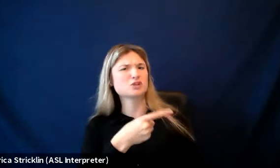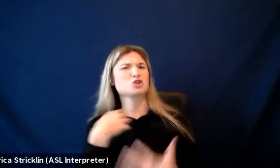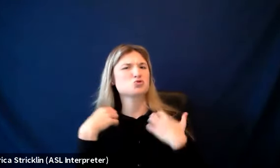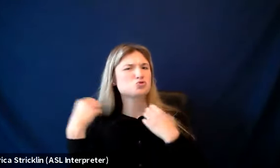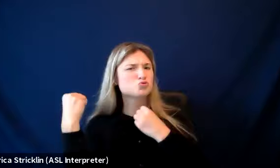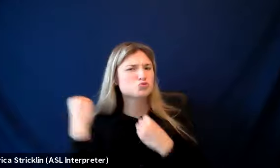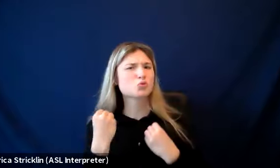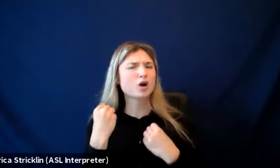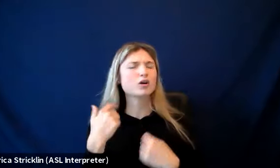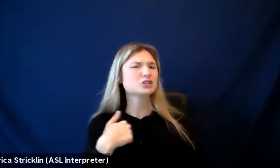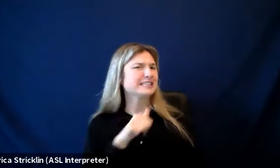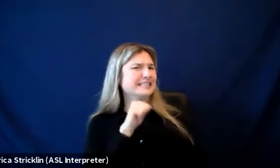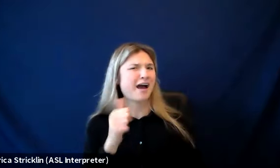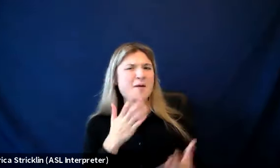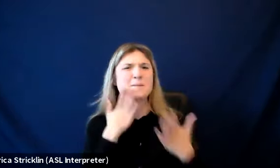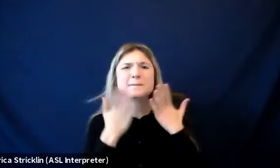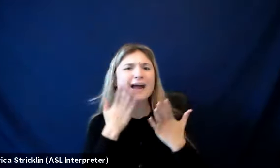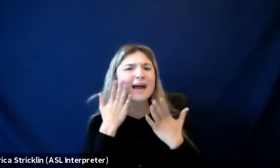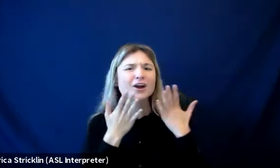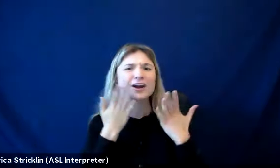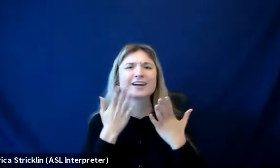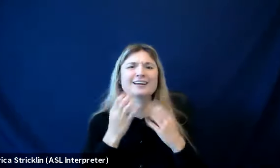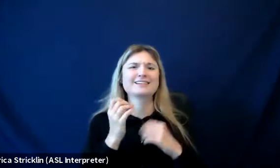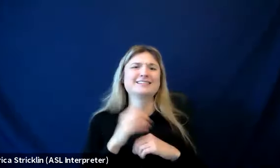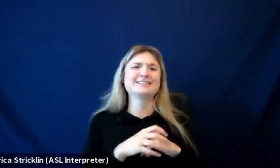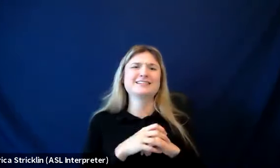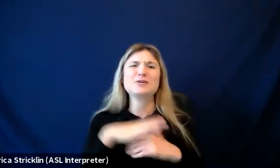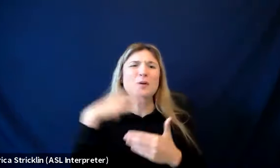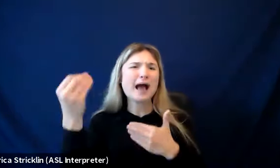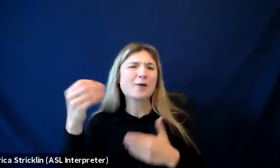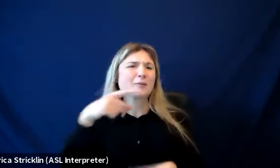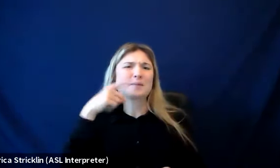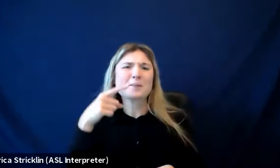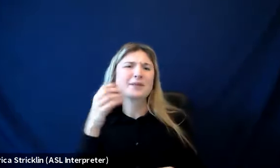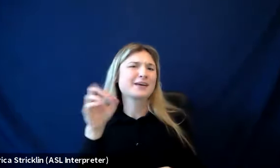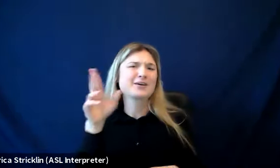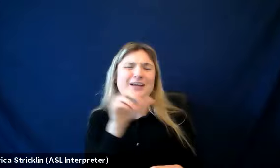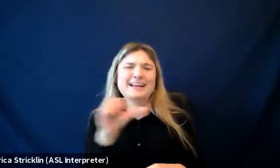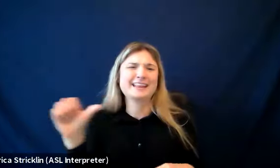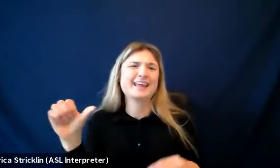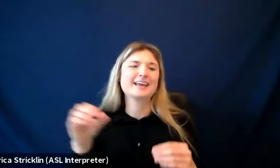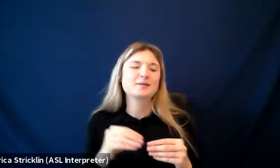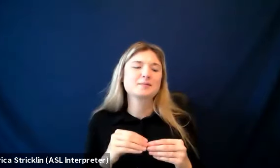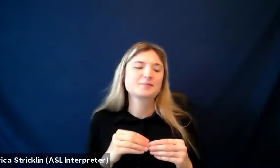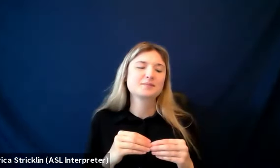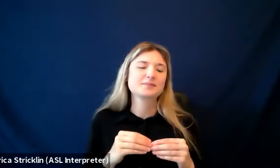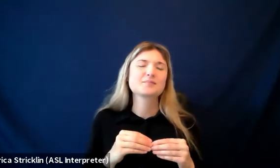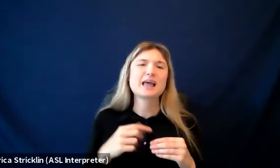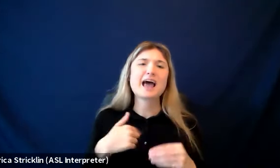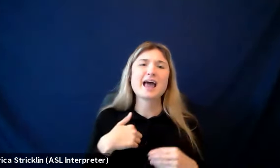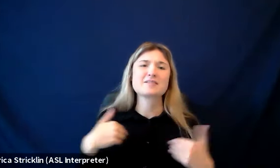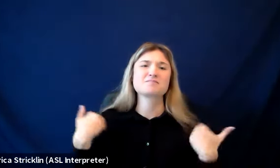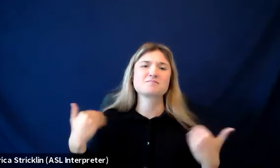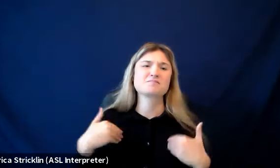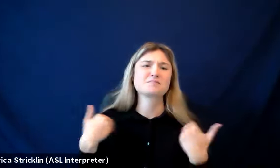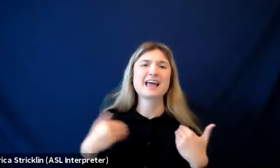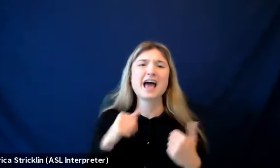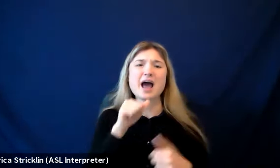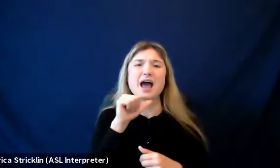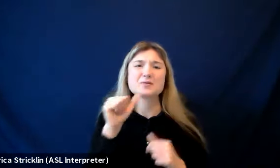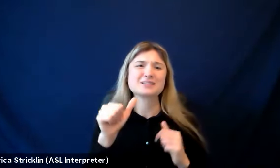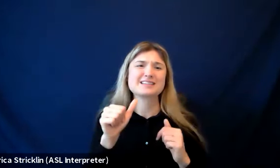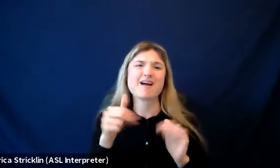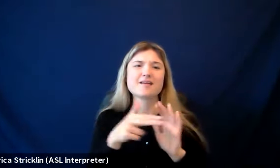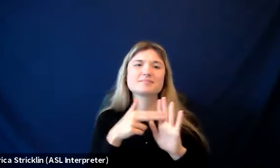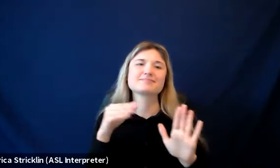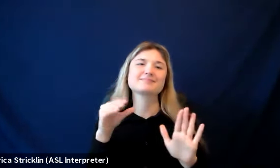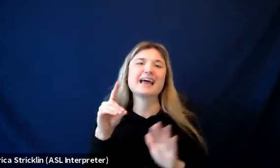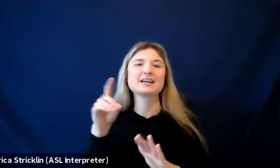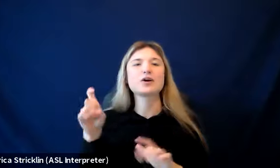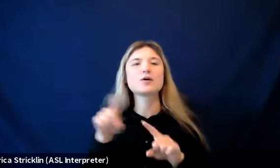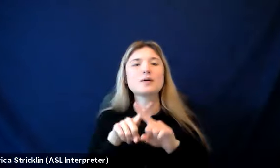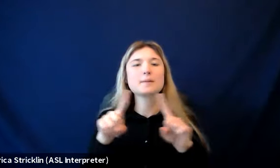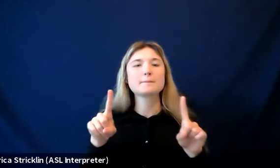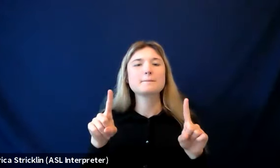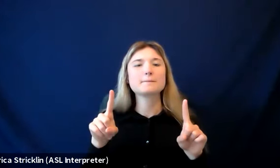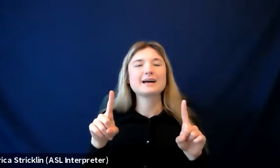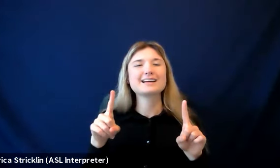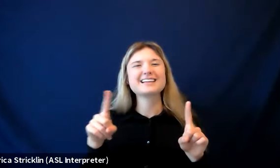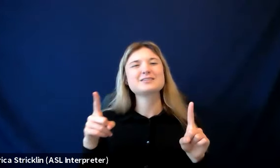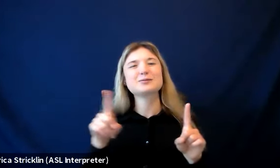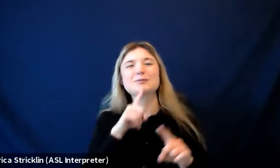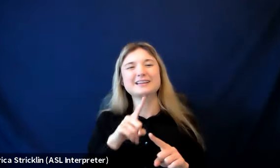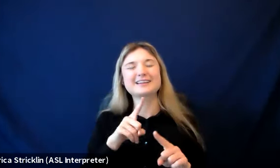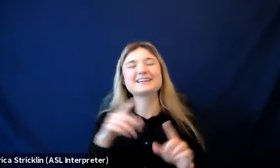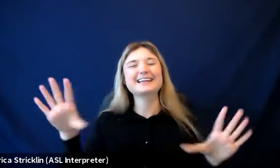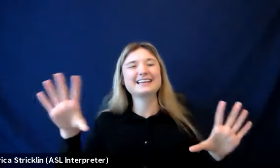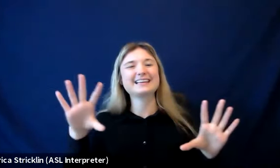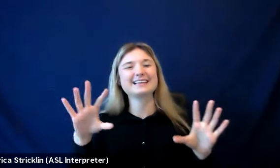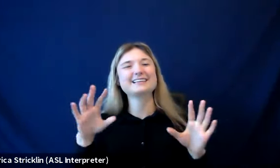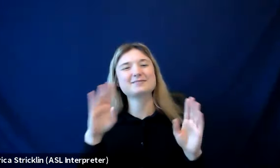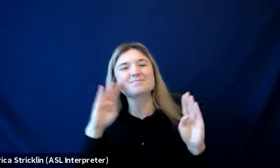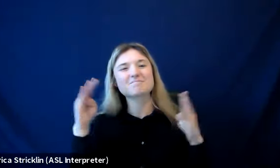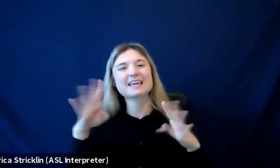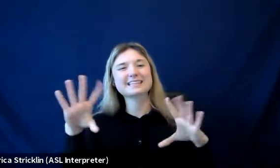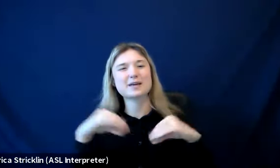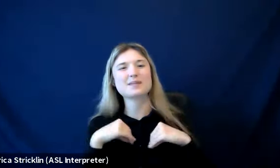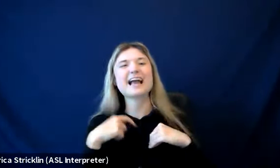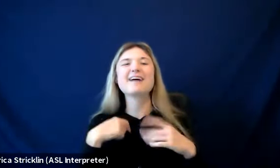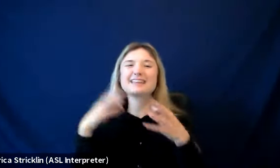through this she has no shame she has. She's not embarrassed to be out in public, or anything like that. And so as a youth I was, I wasn't diagnosed but it's accepting, I have to explain to the people, because many don't know it in stage renal disease,